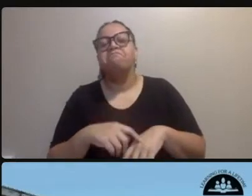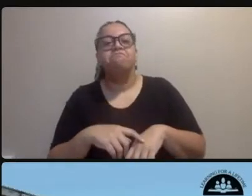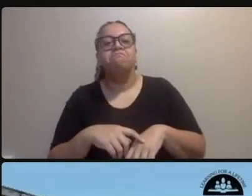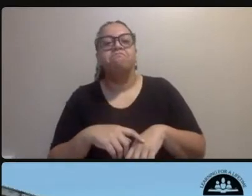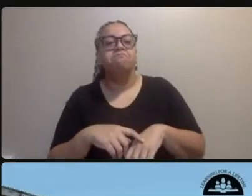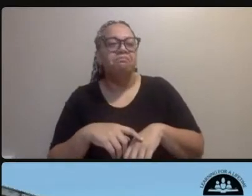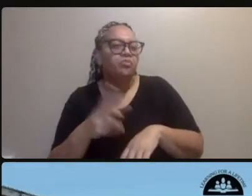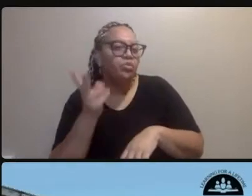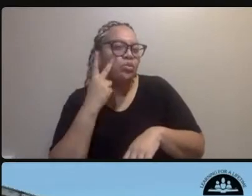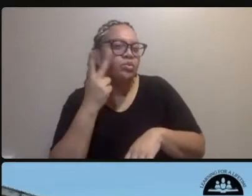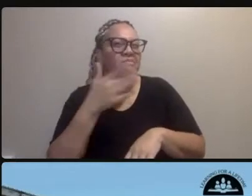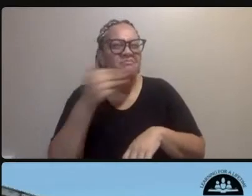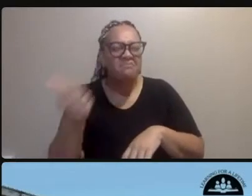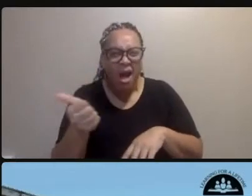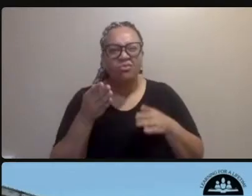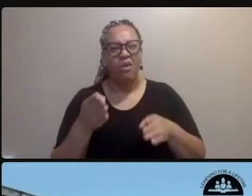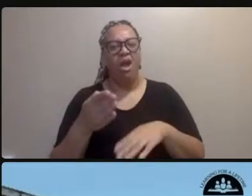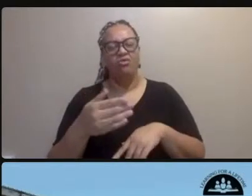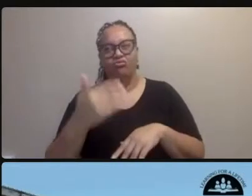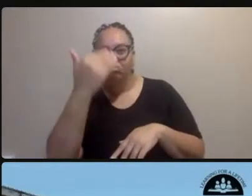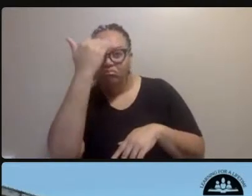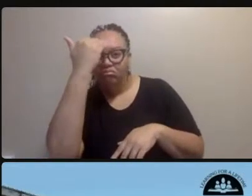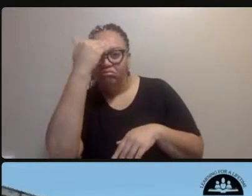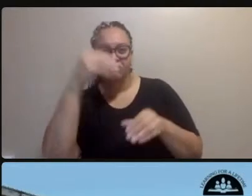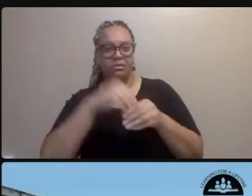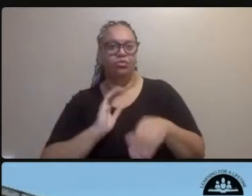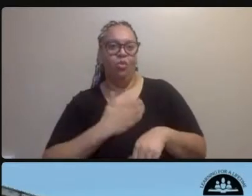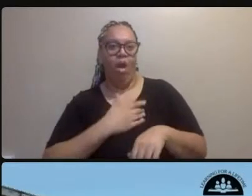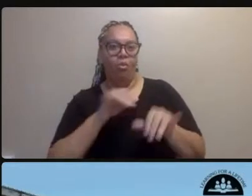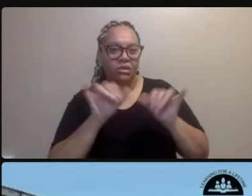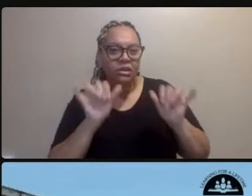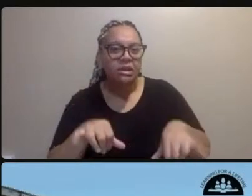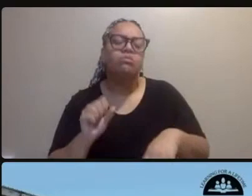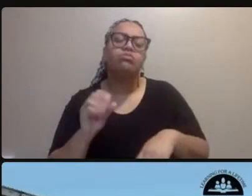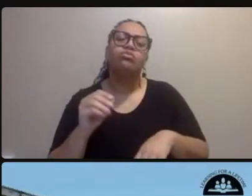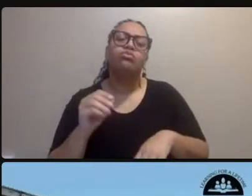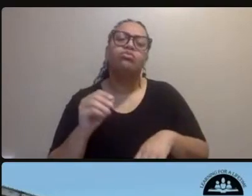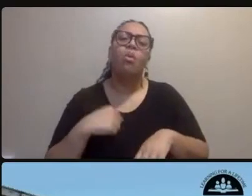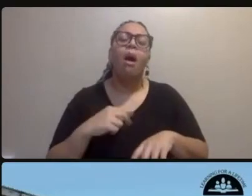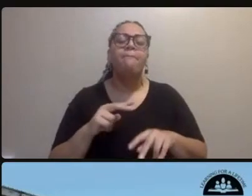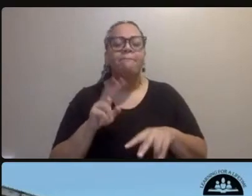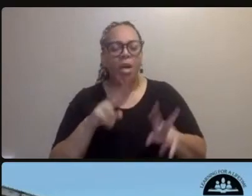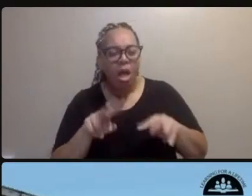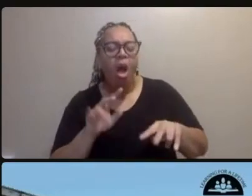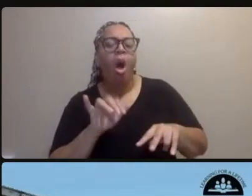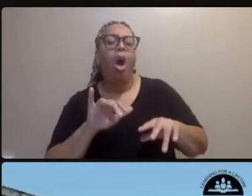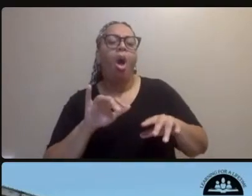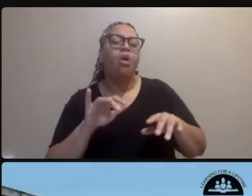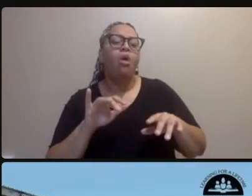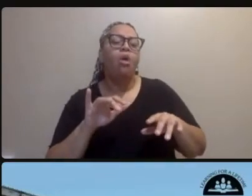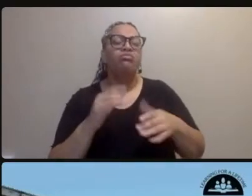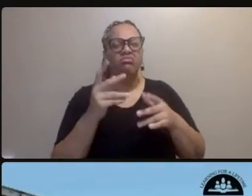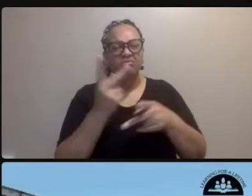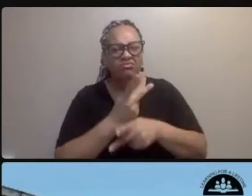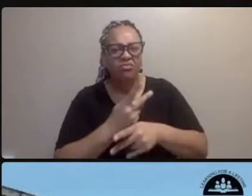MEETINGS AND PART OF DISCUSSI AND I'M PART OF A KNOWLEDGE REVIEW TEAM THAT'S LOOKING AT